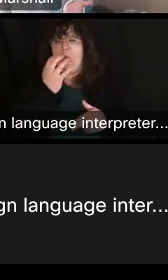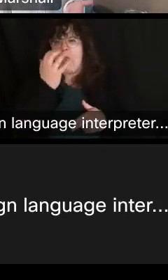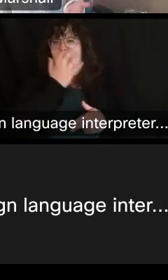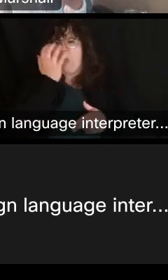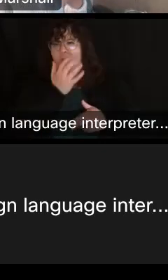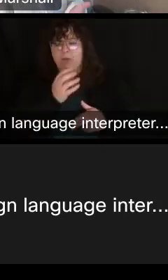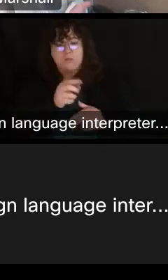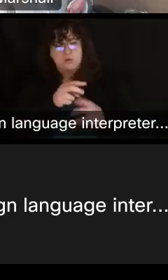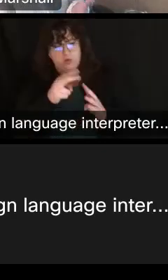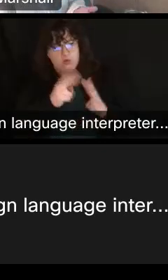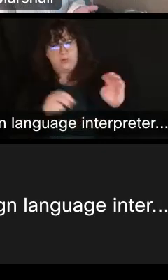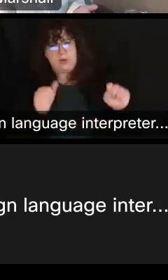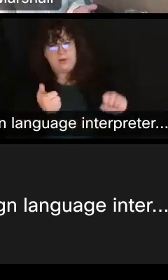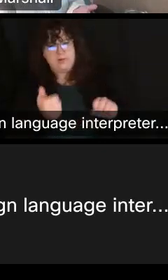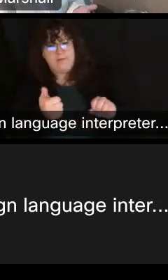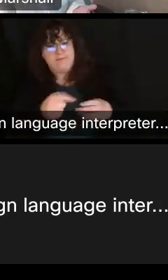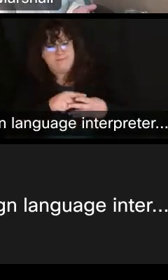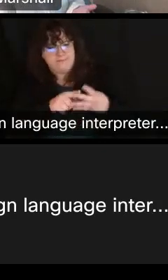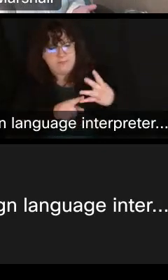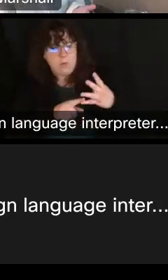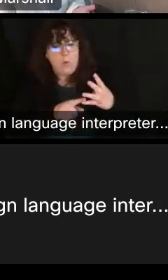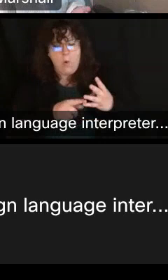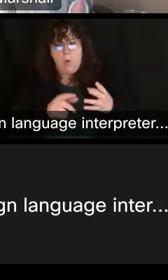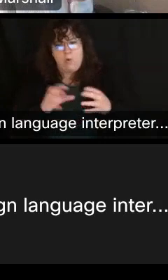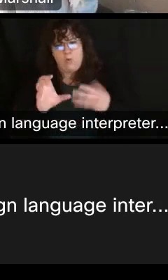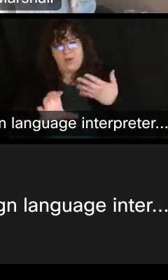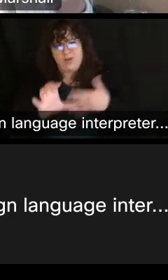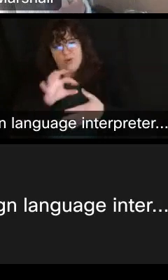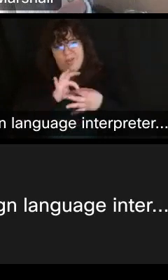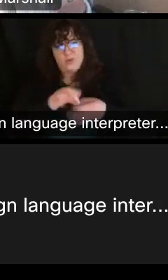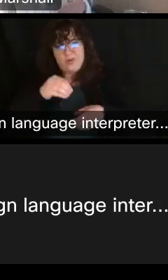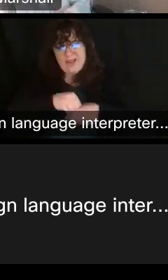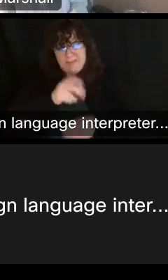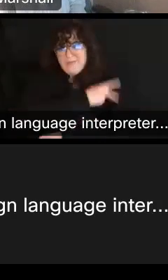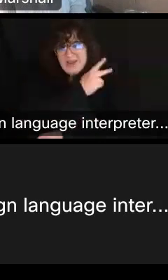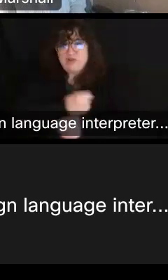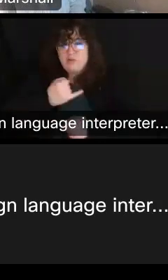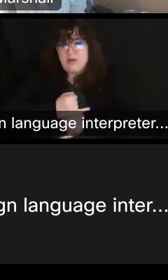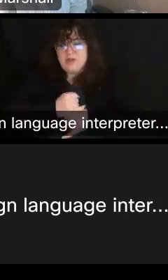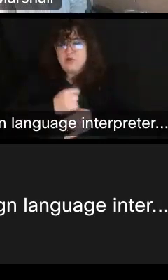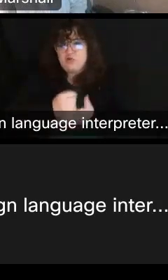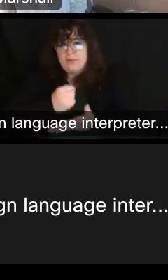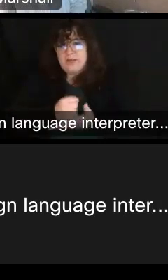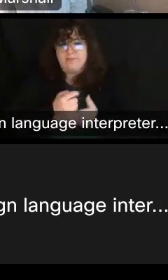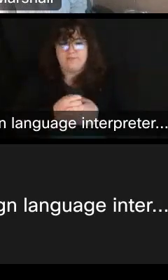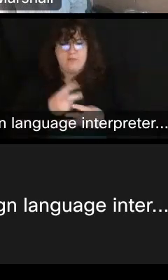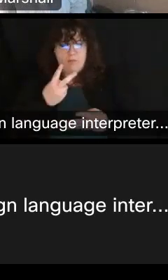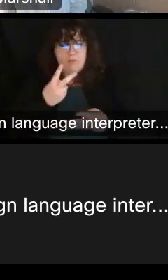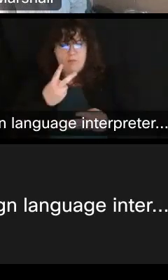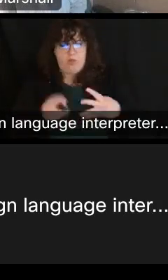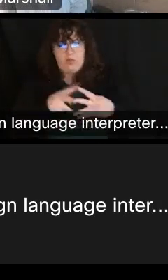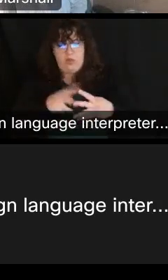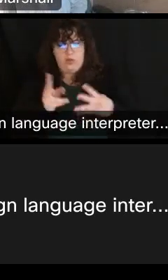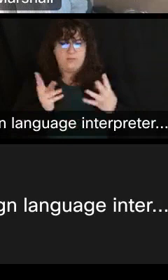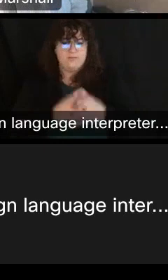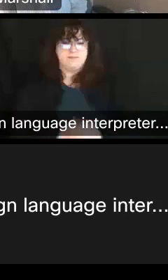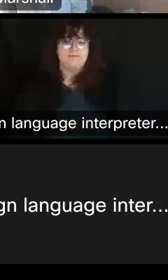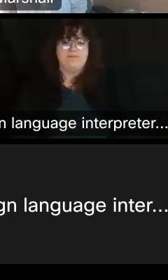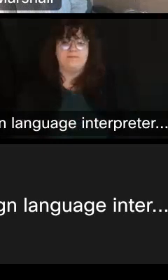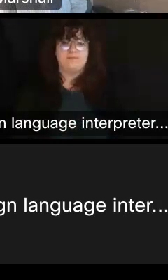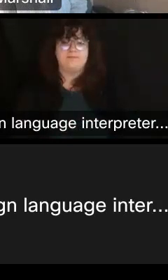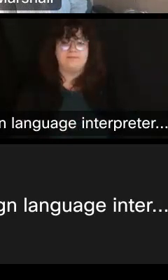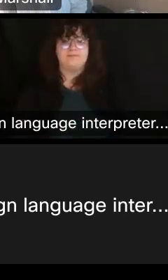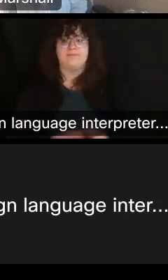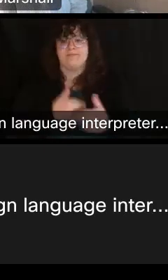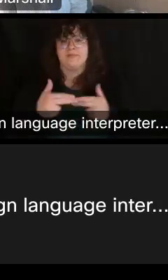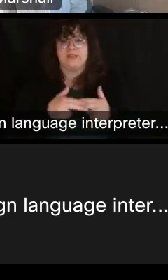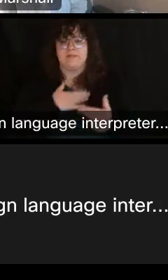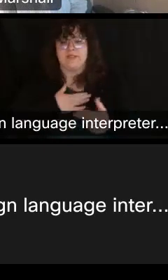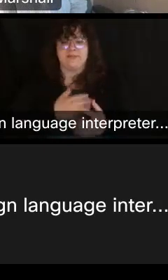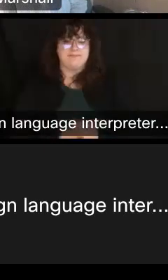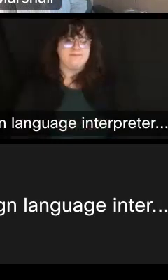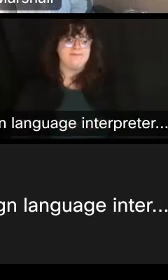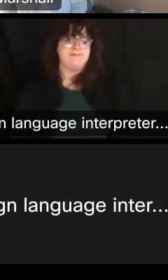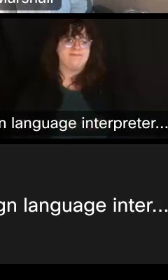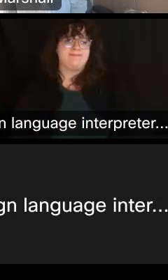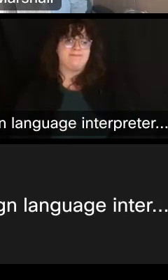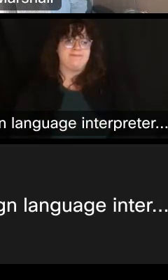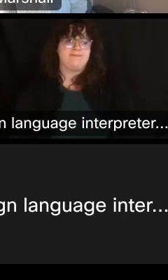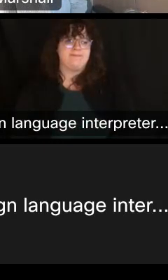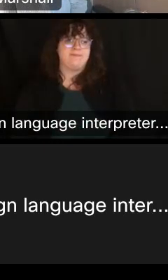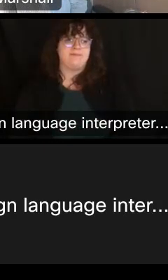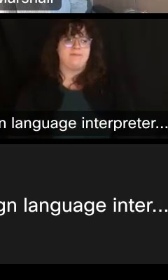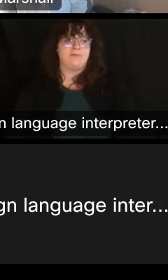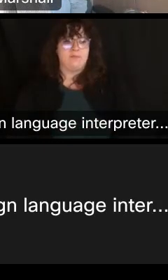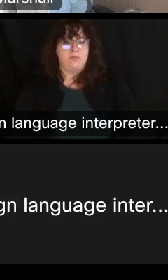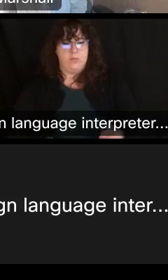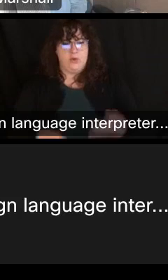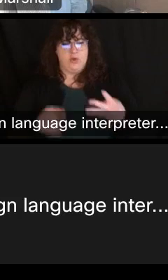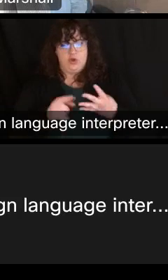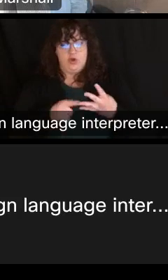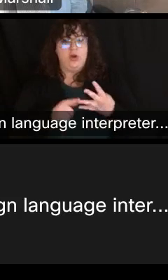it relates to impatient residential treatment and that's in both of these. Next slide, please.